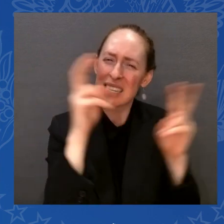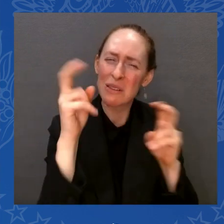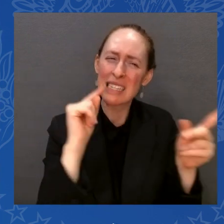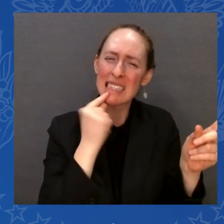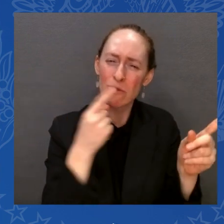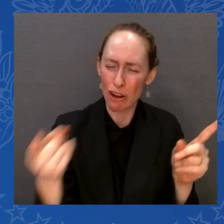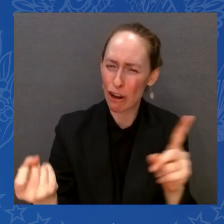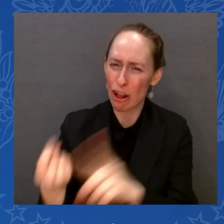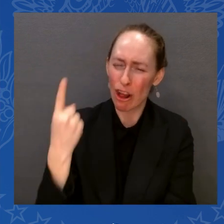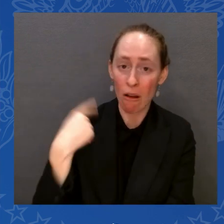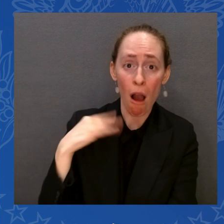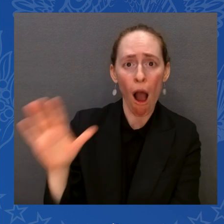is taking in your garbage."